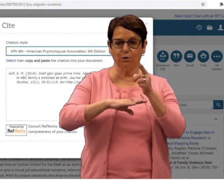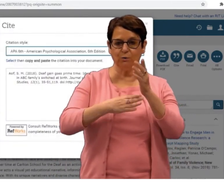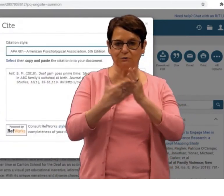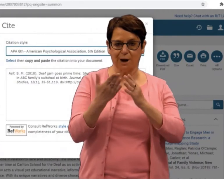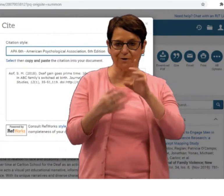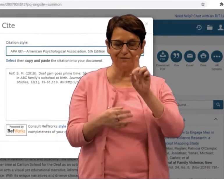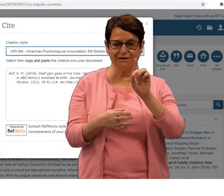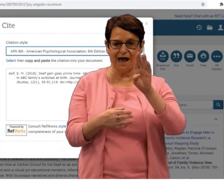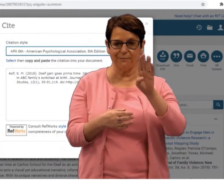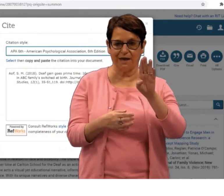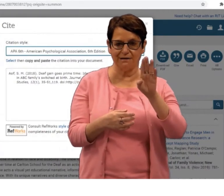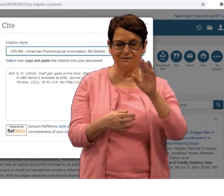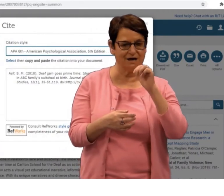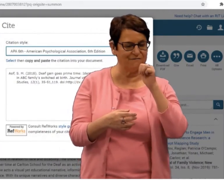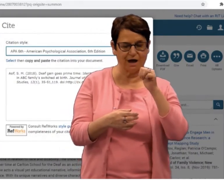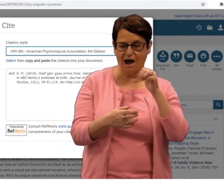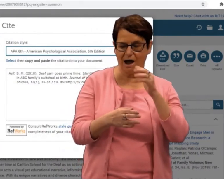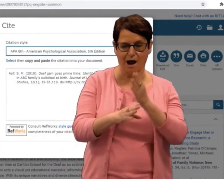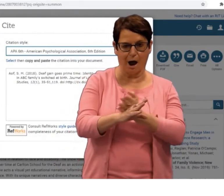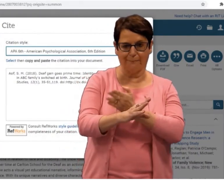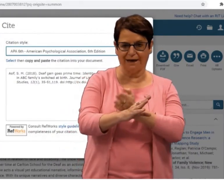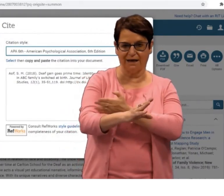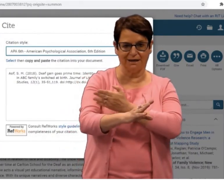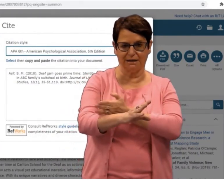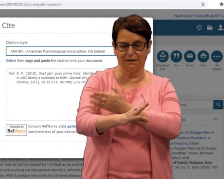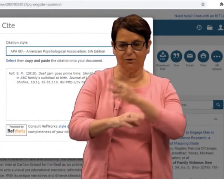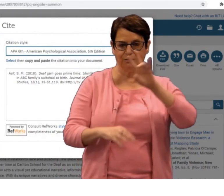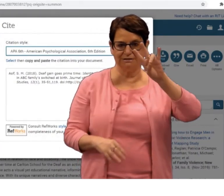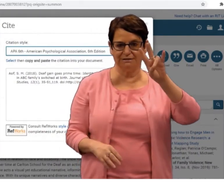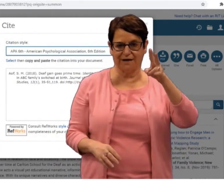I want to warn you that some databases have not